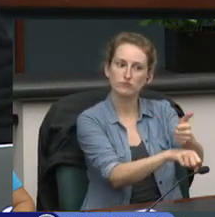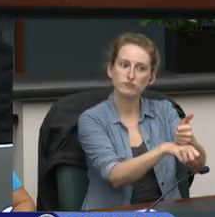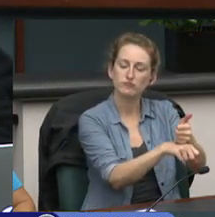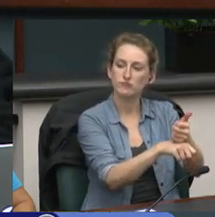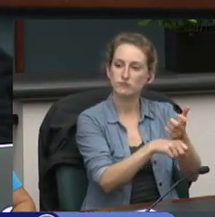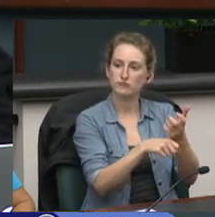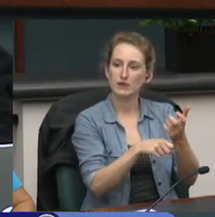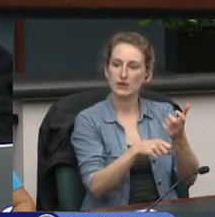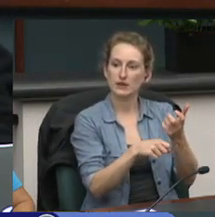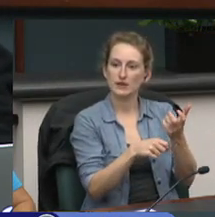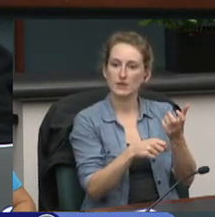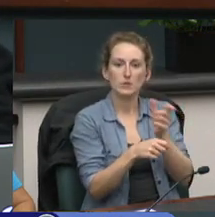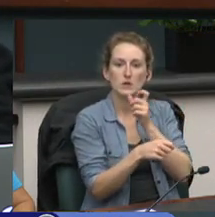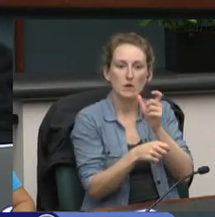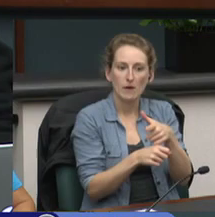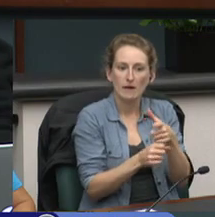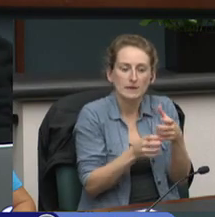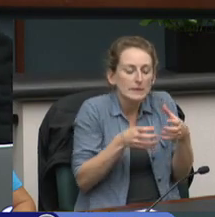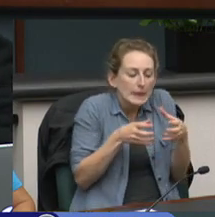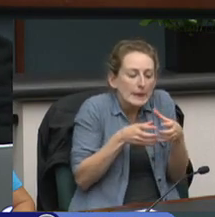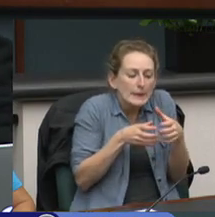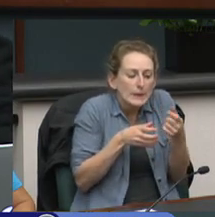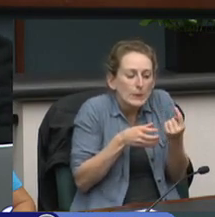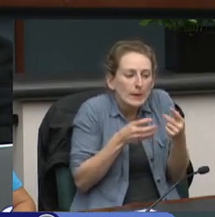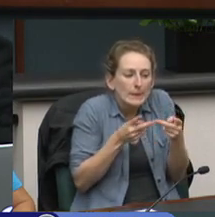don't have to all be in one place and it's getting increasingly expensive to